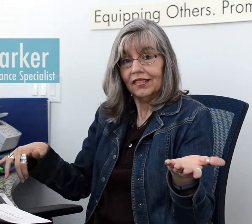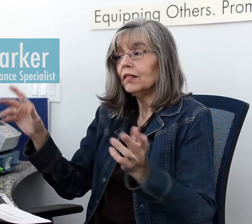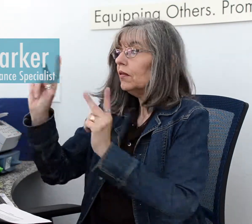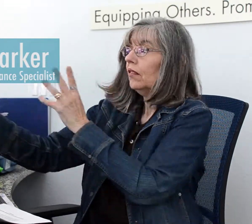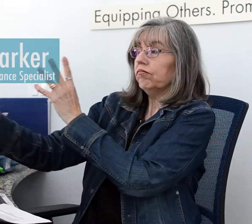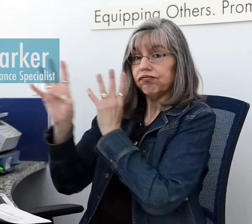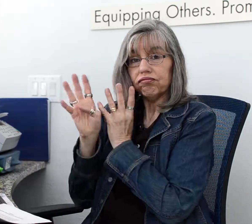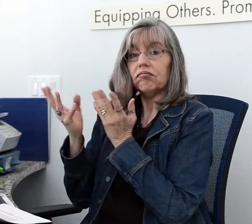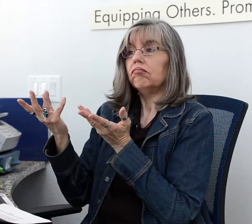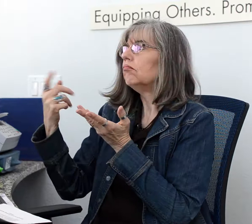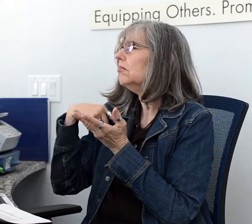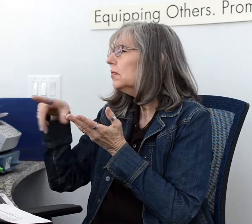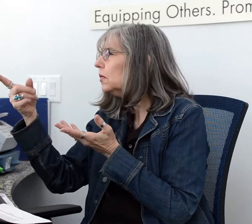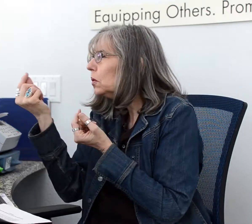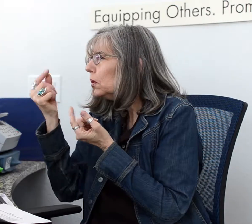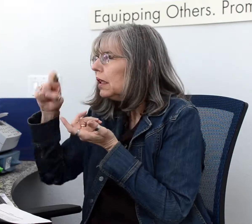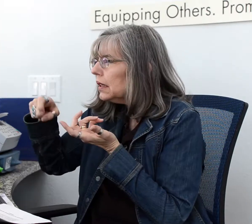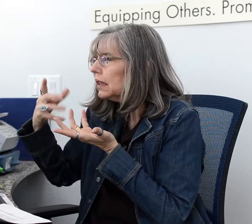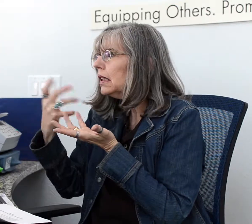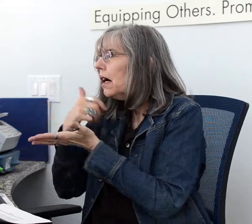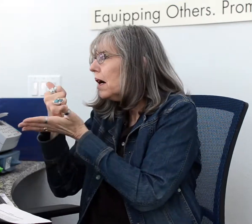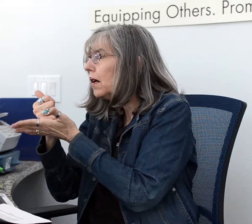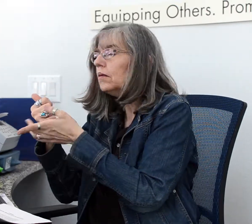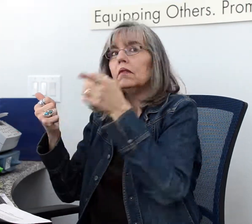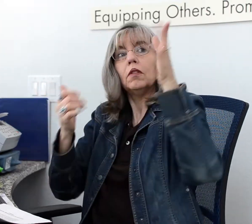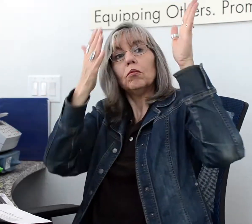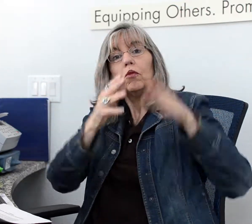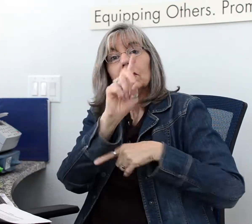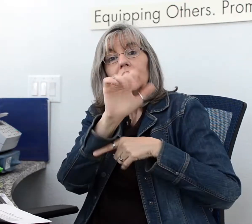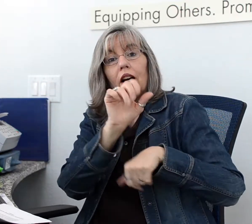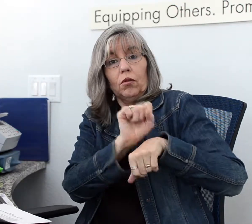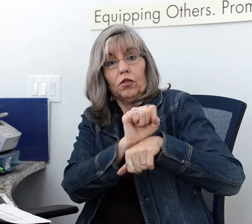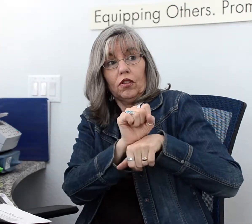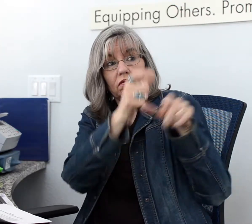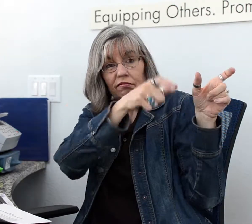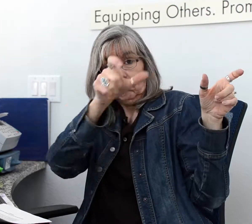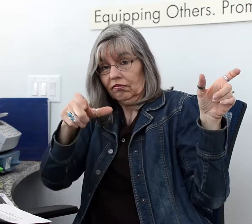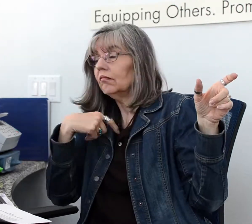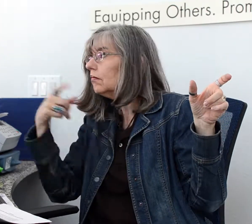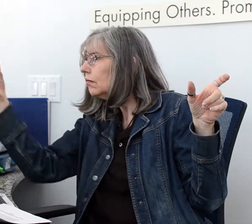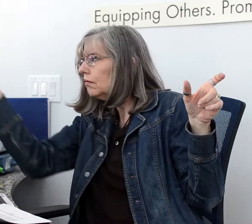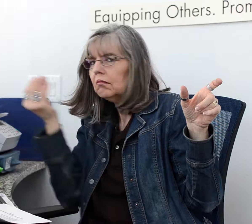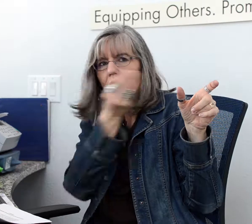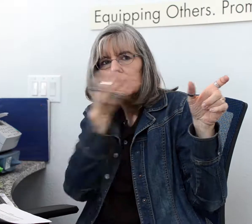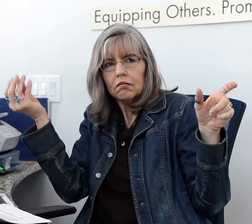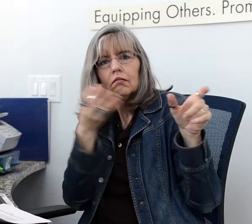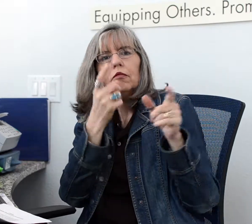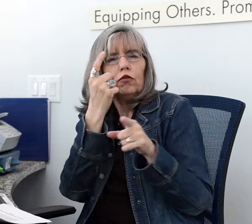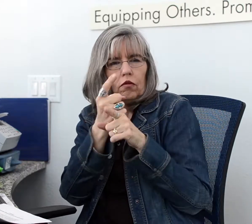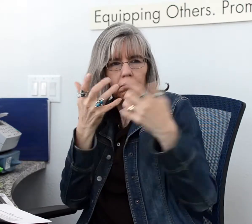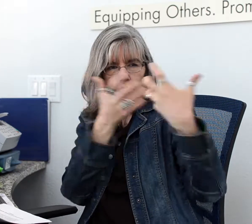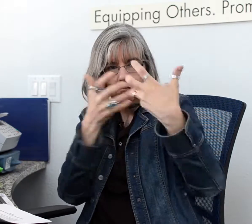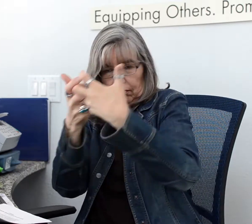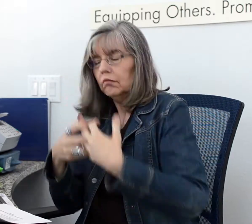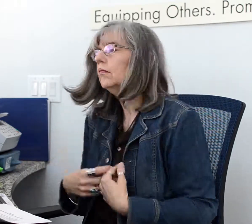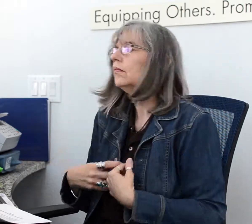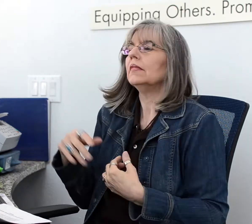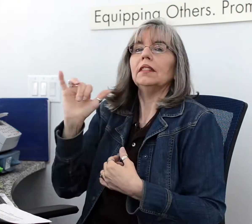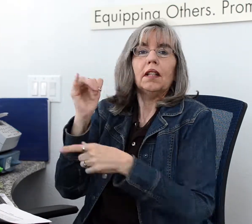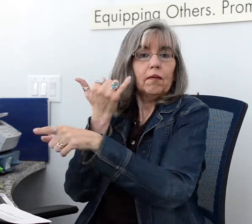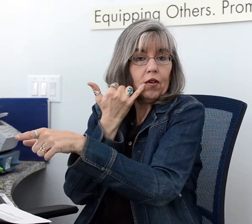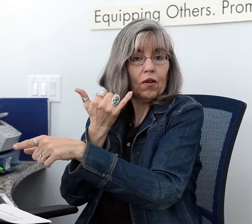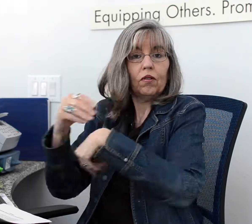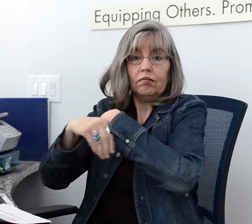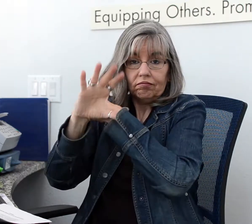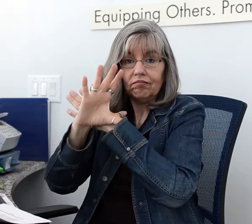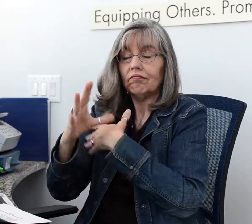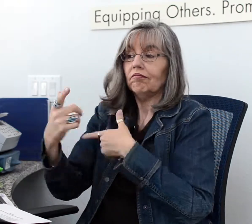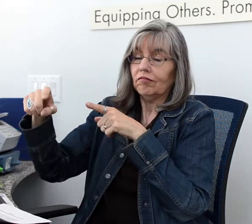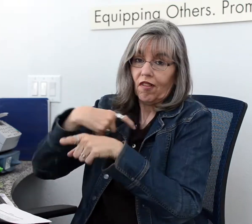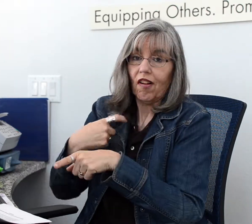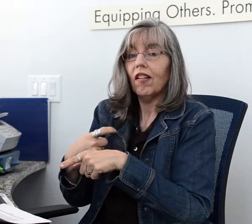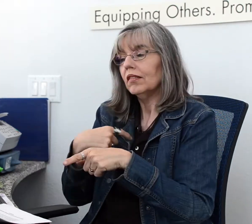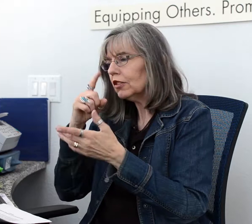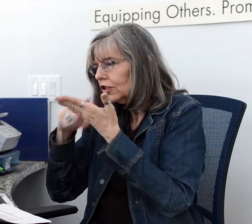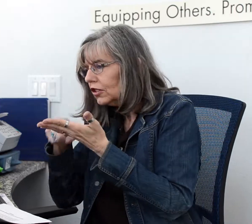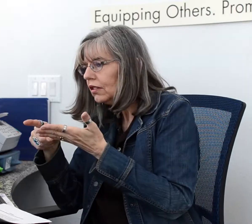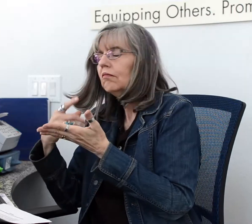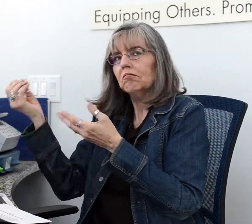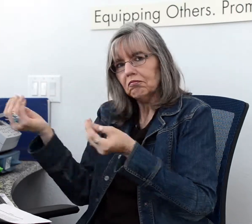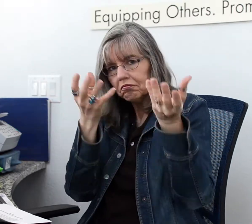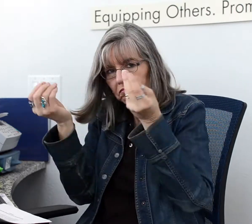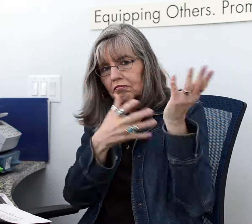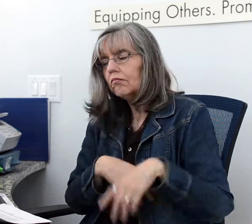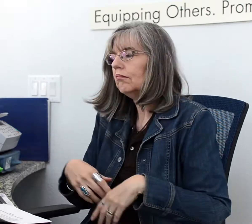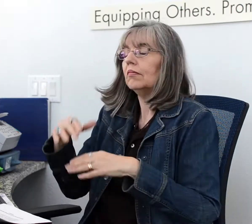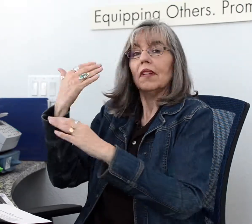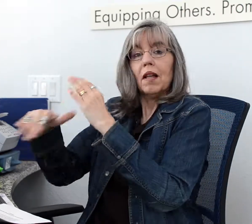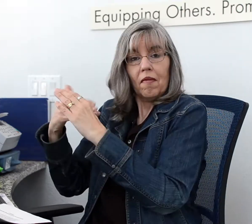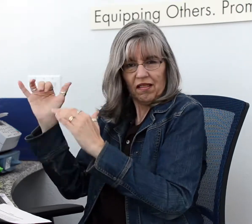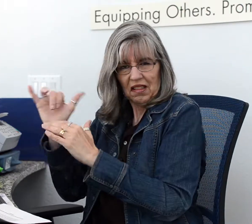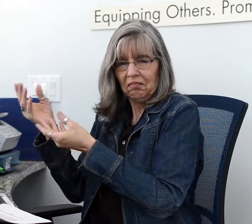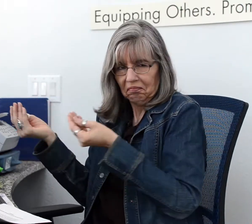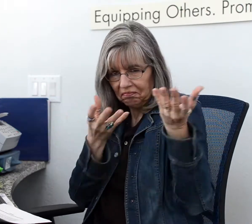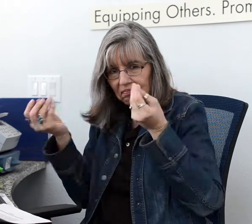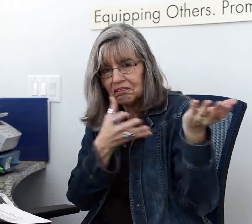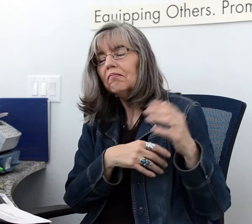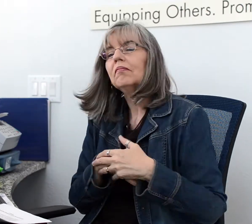I make sure to connect all inquiries via walk-ins, calls, and emails to the appropriate departments.